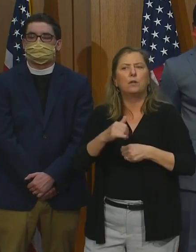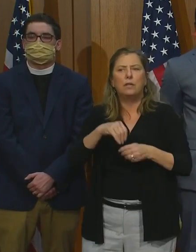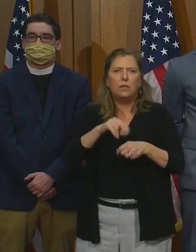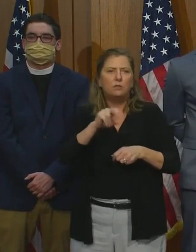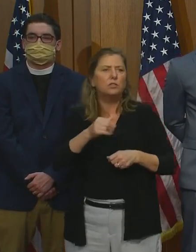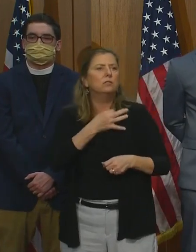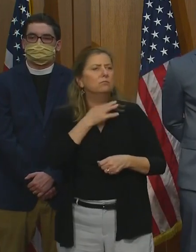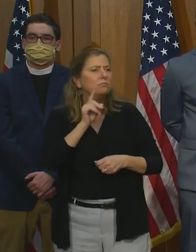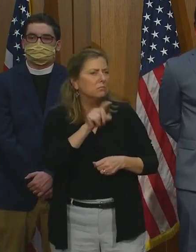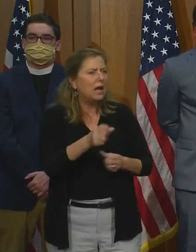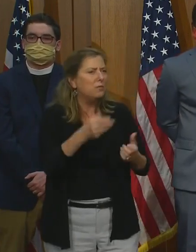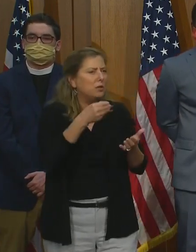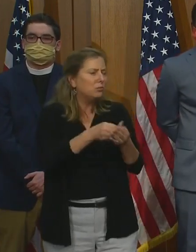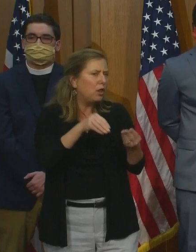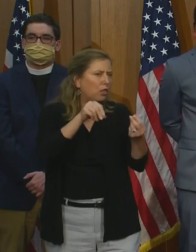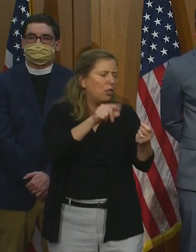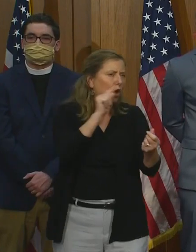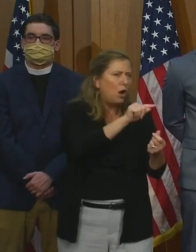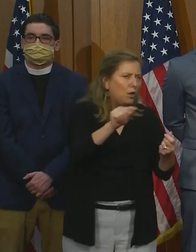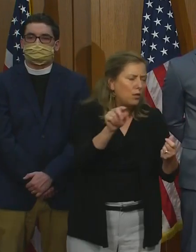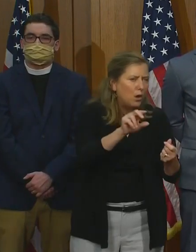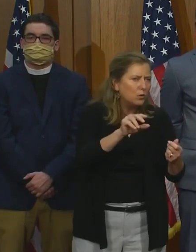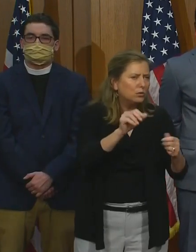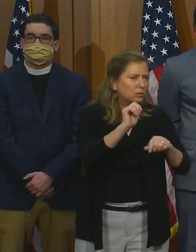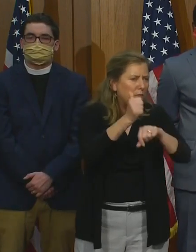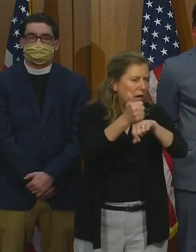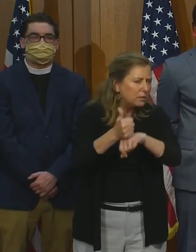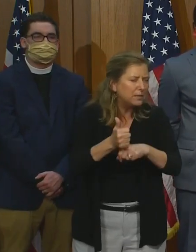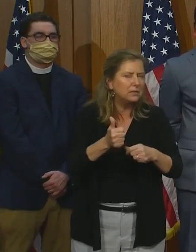COUNTY IN VIRGINIA TO FIND OUT